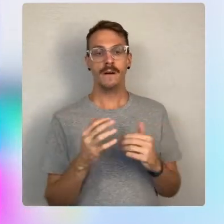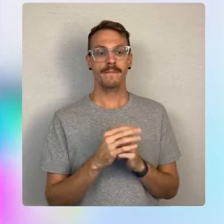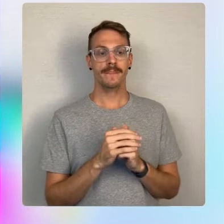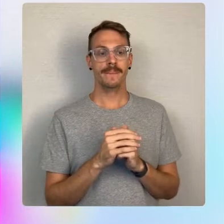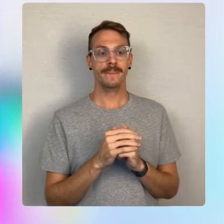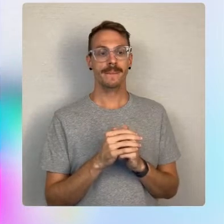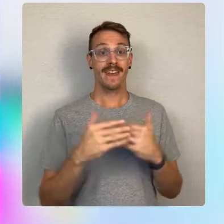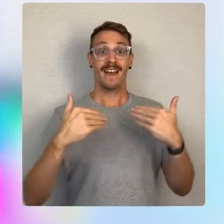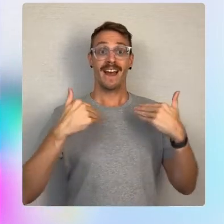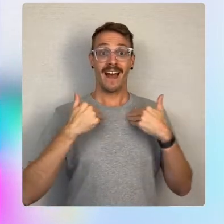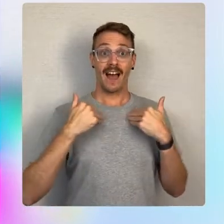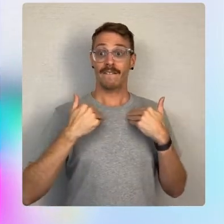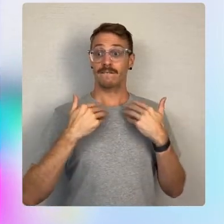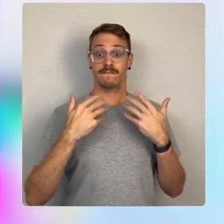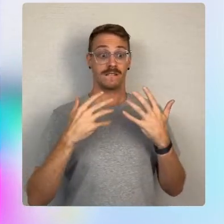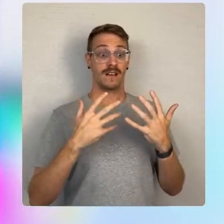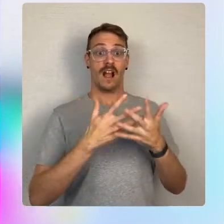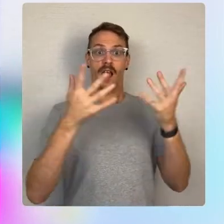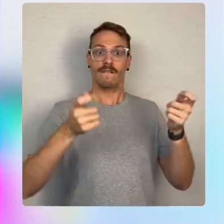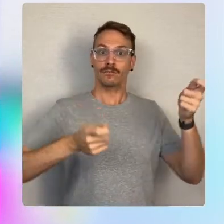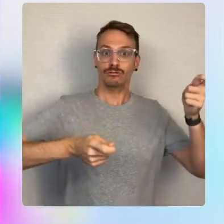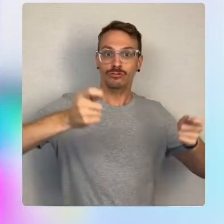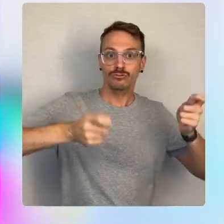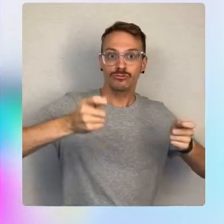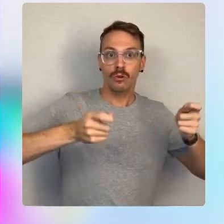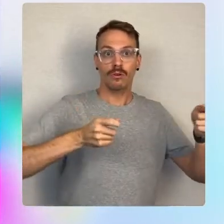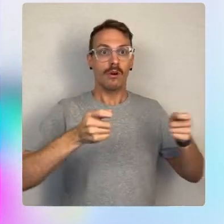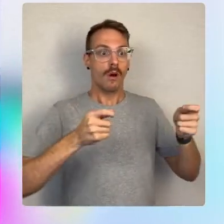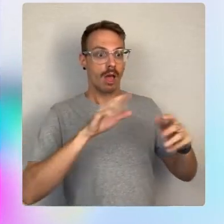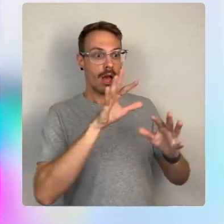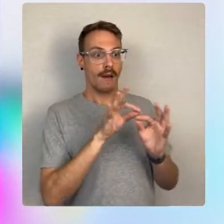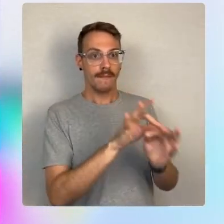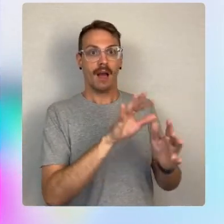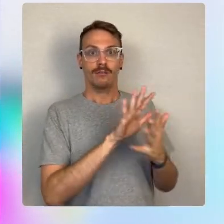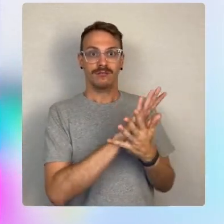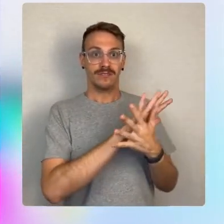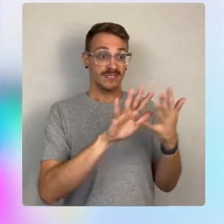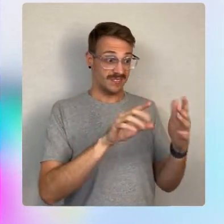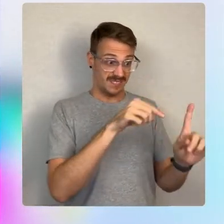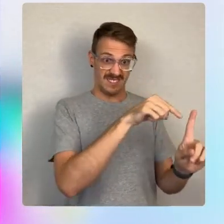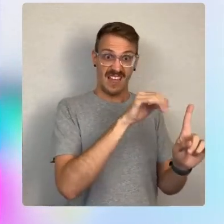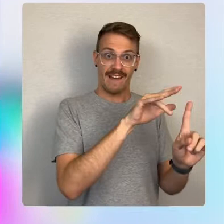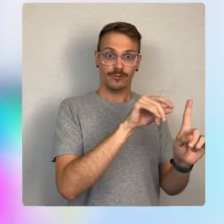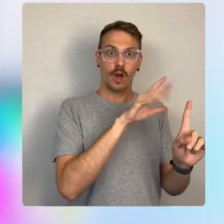having a significant amount of control over the factors that are affecting the performance.